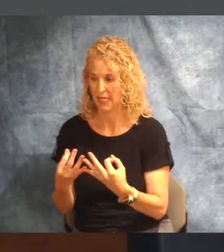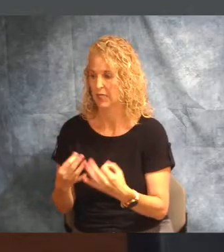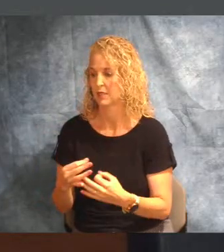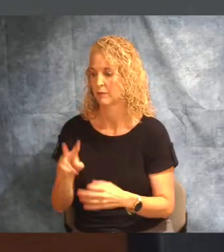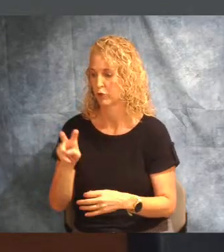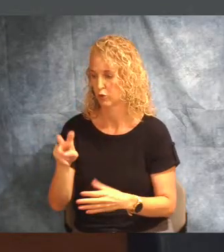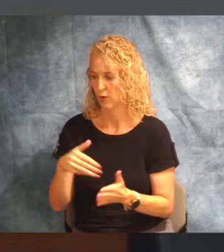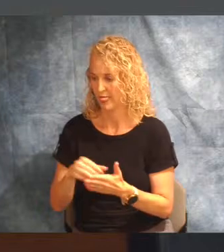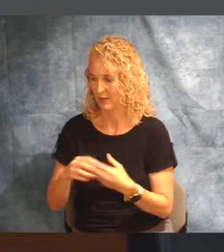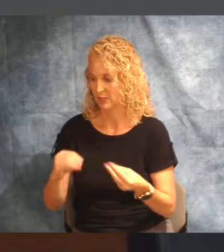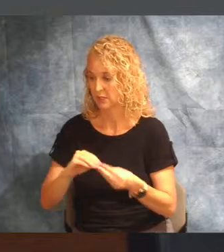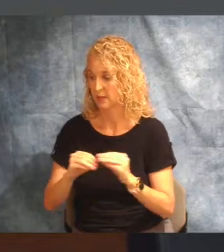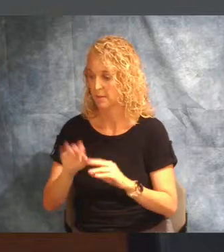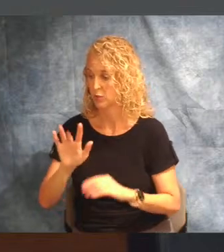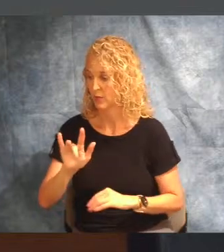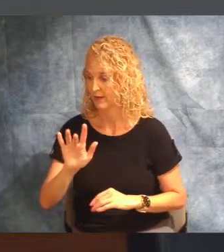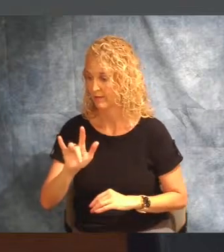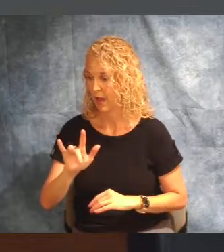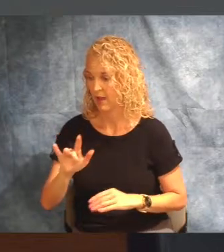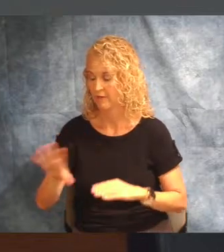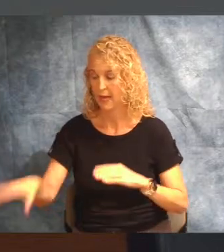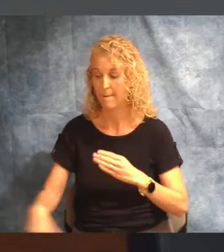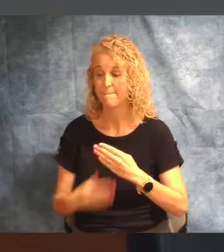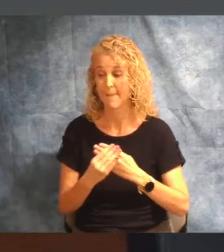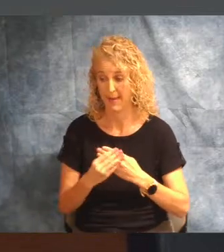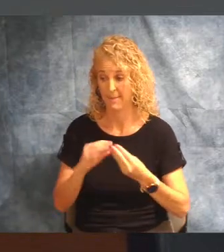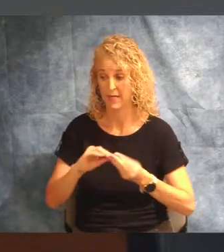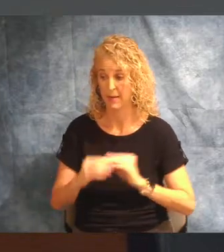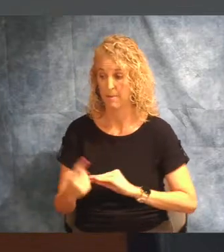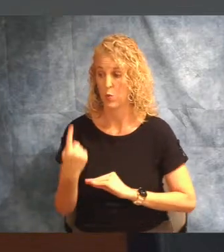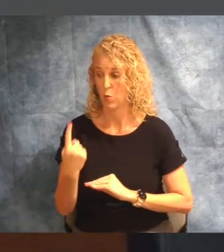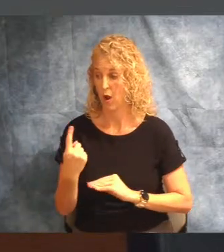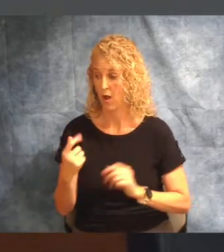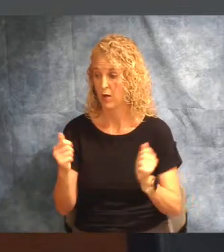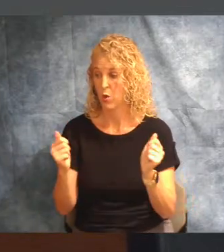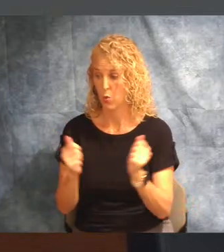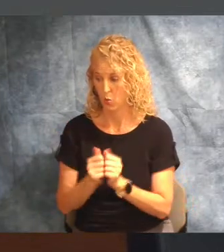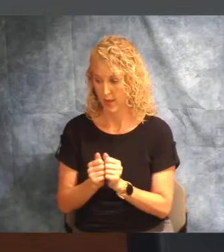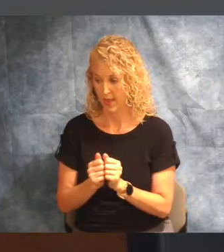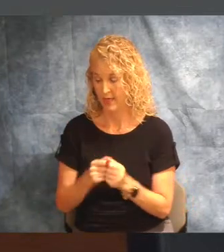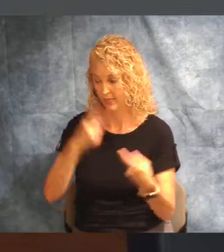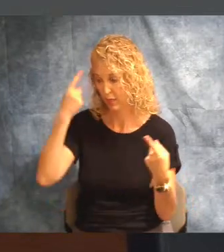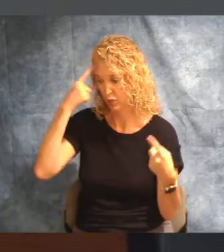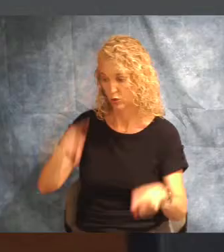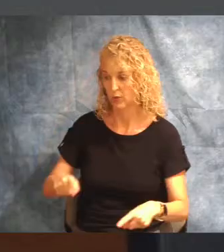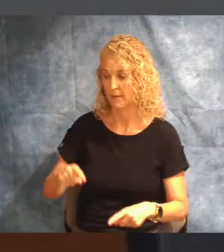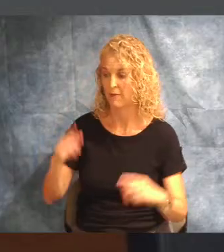is an agreement is an amendment number one for a single source agreement with hope for tomorrow.